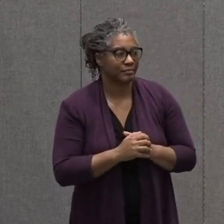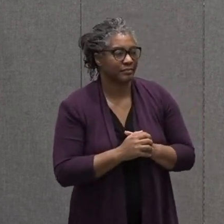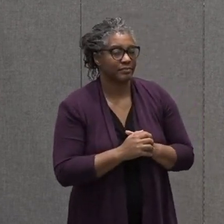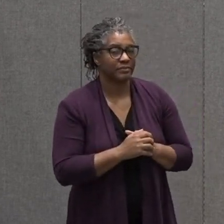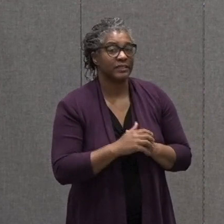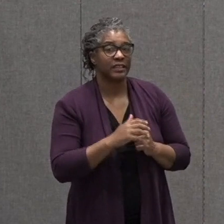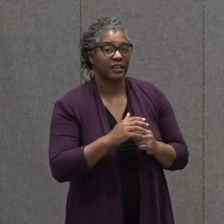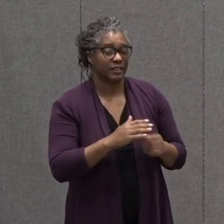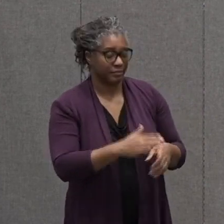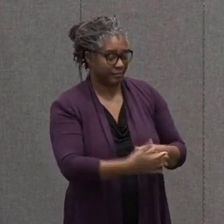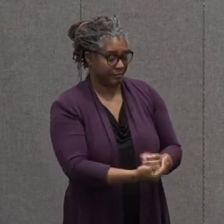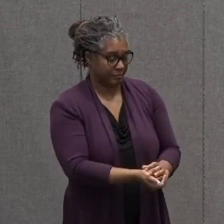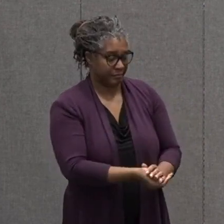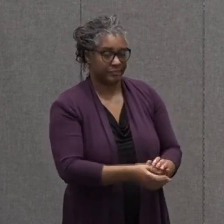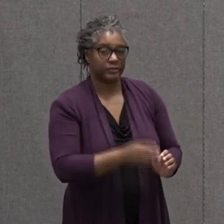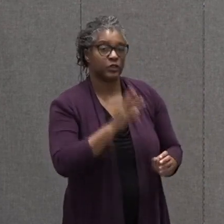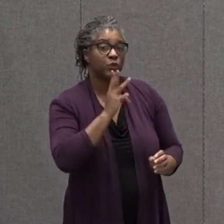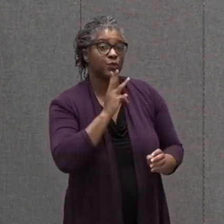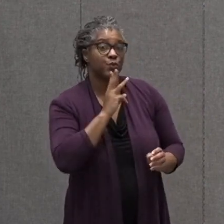I'm going to wash the soap off of my hands